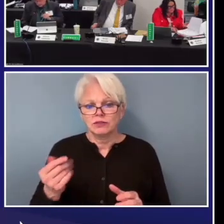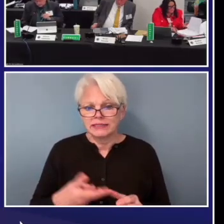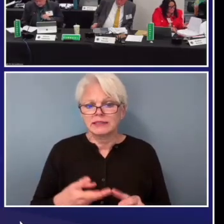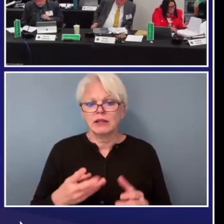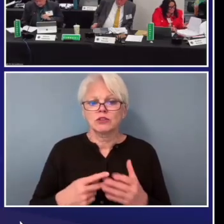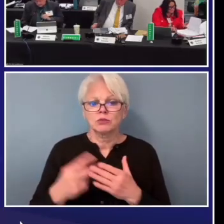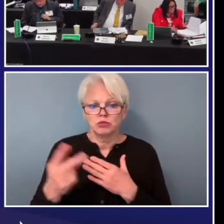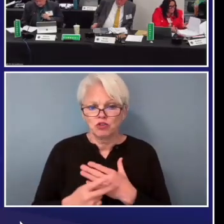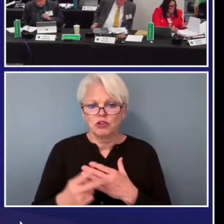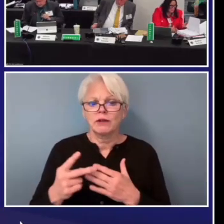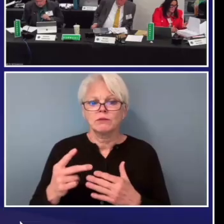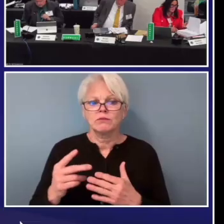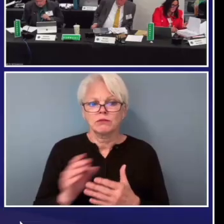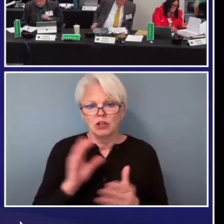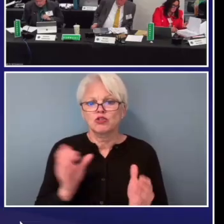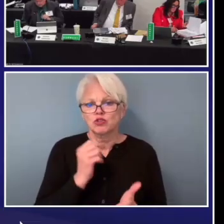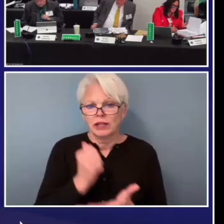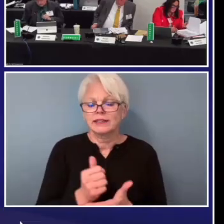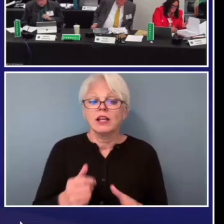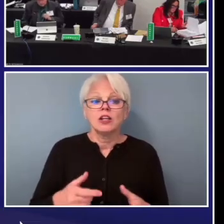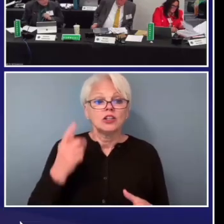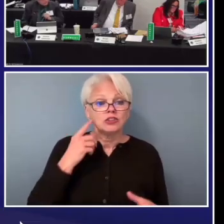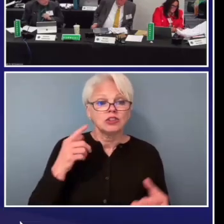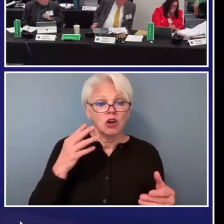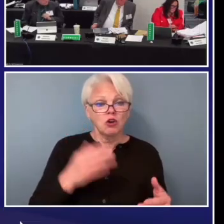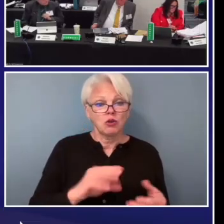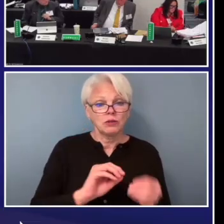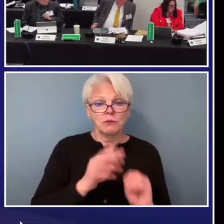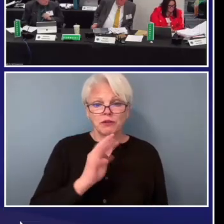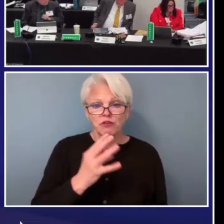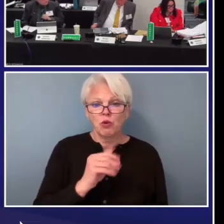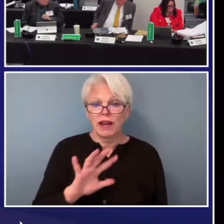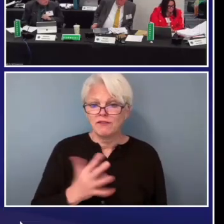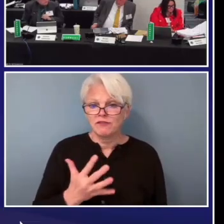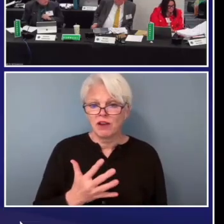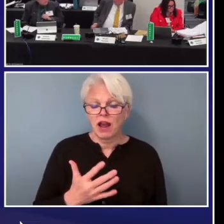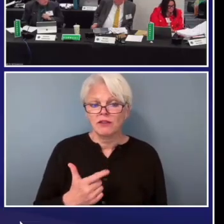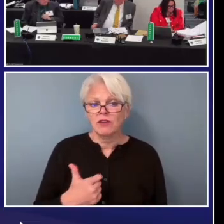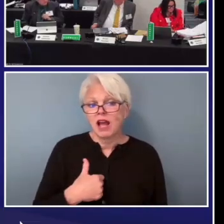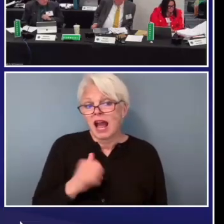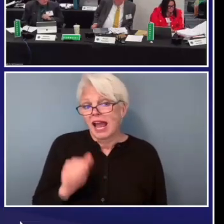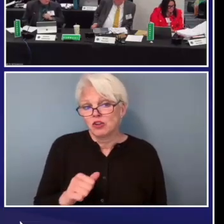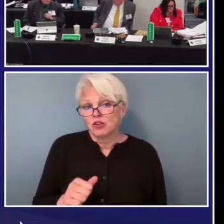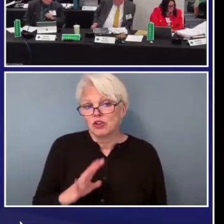on the details here. And number four, number five. I could actually be fine with this language if we understood it a certain way.